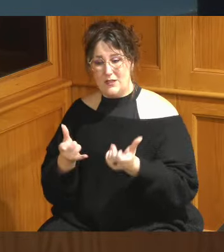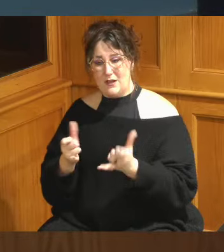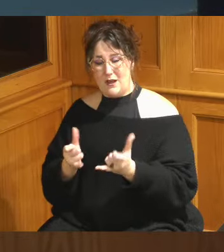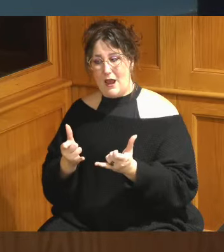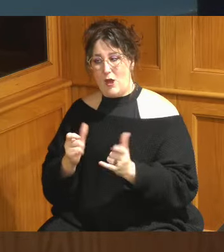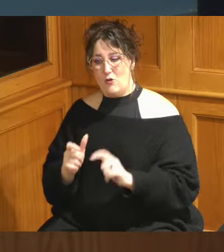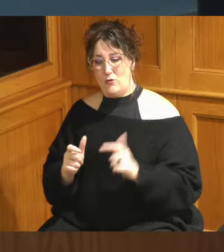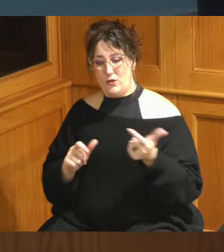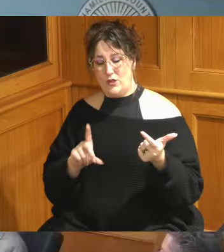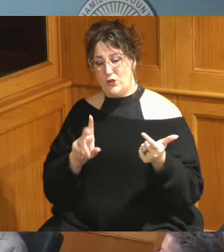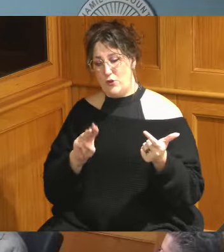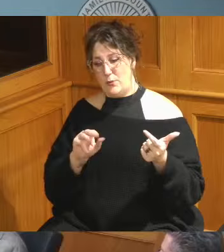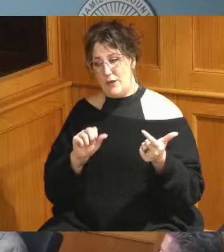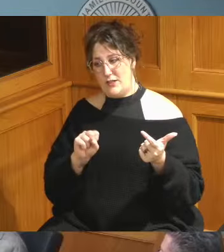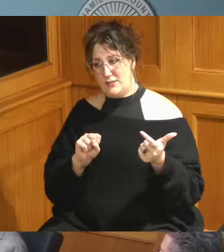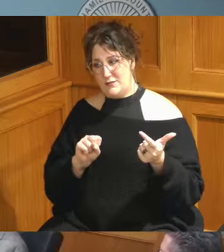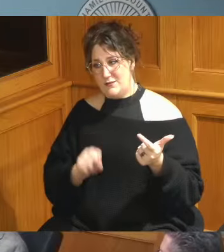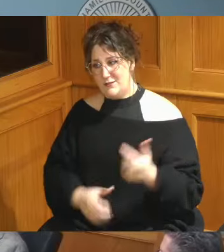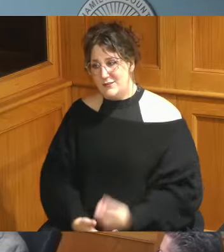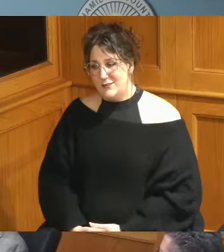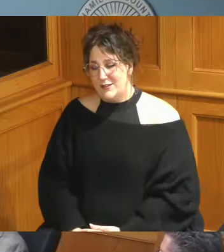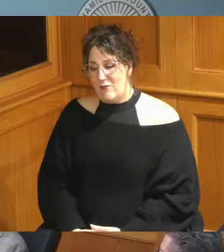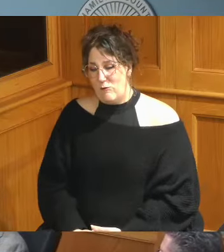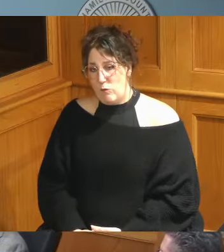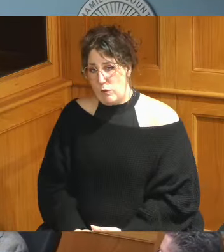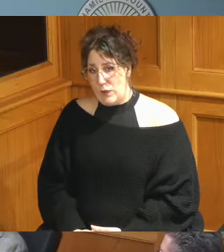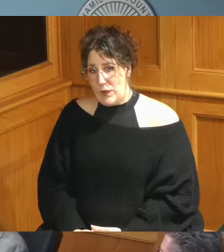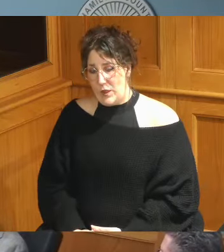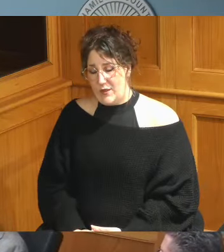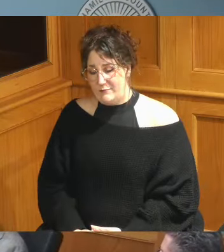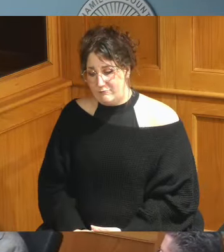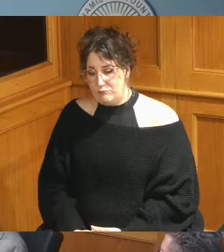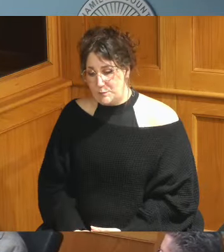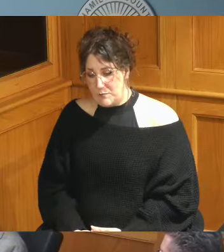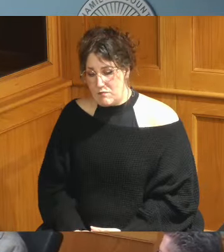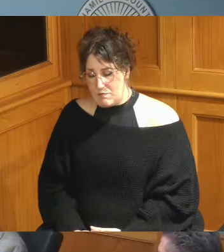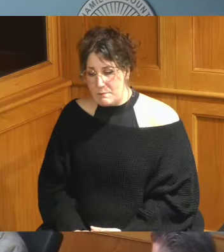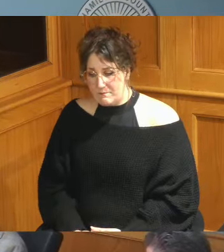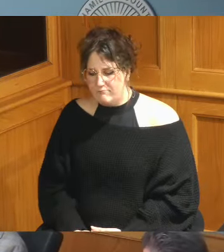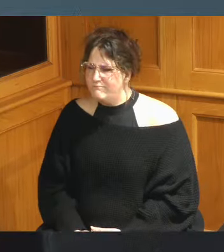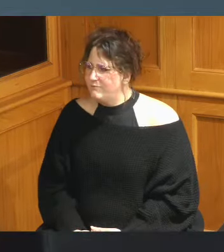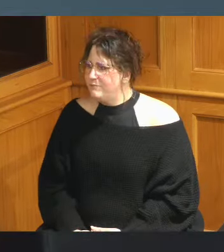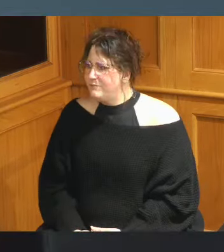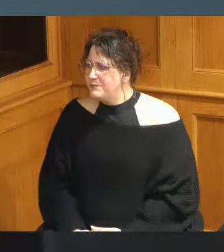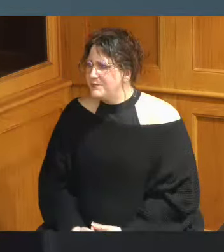Commissioner Summerow Dumas. Thank you so much. I just wanted to make a comment as it relates so I